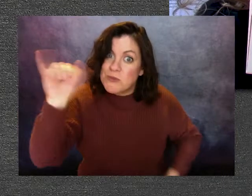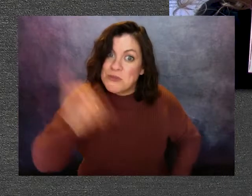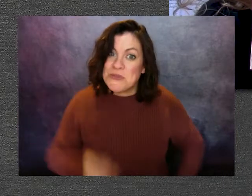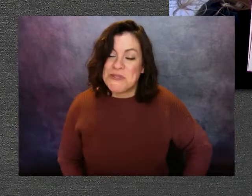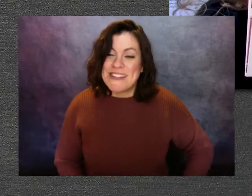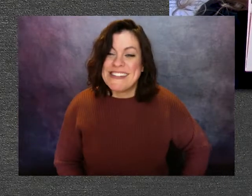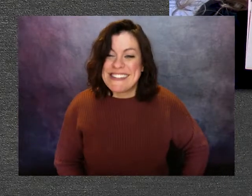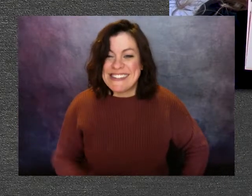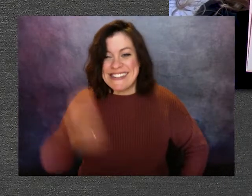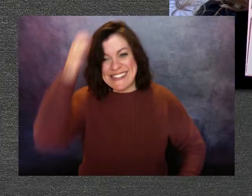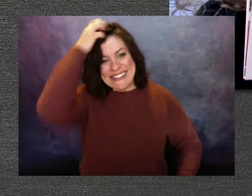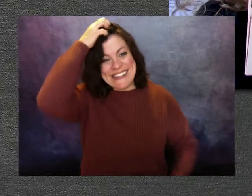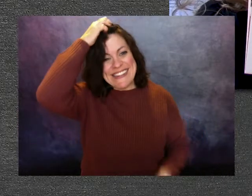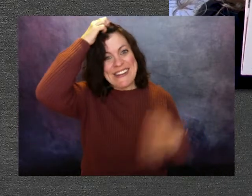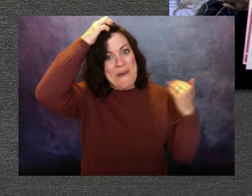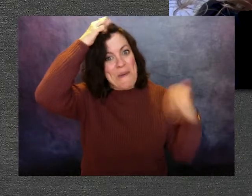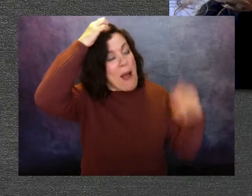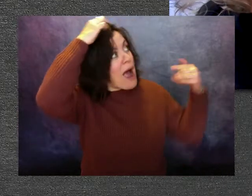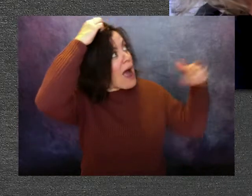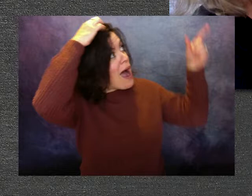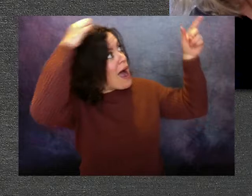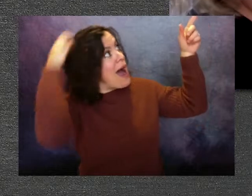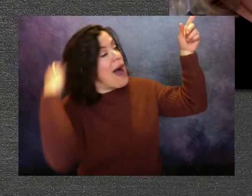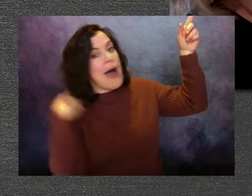She takes care of all the different kinds of animals.